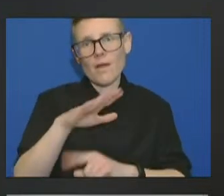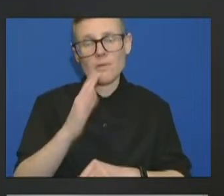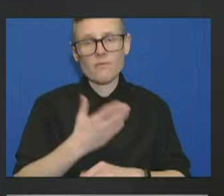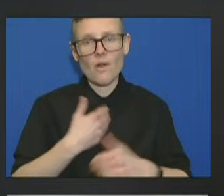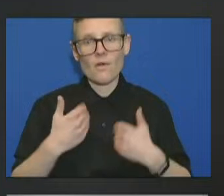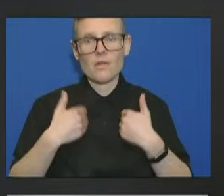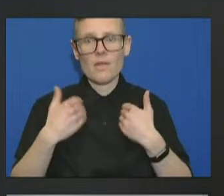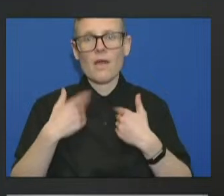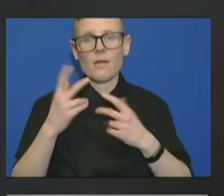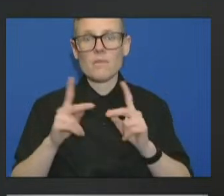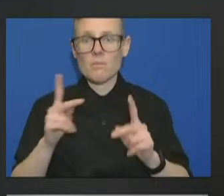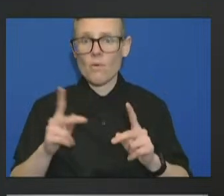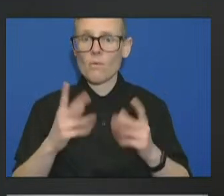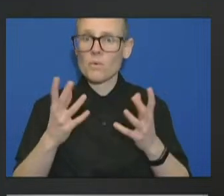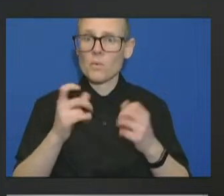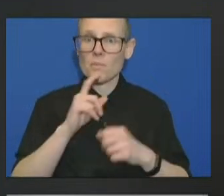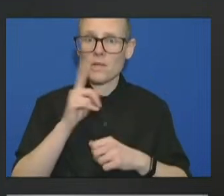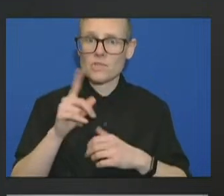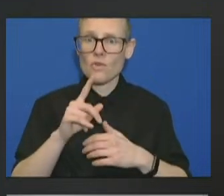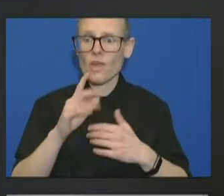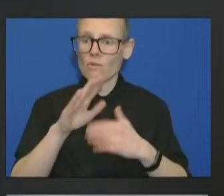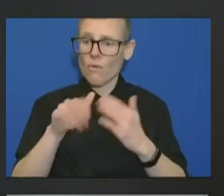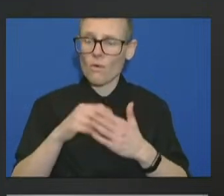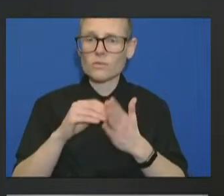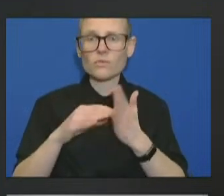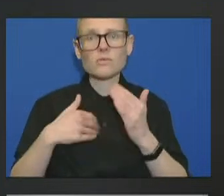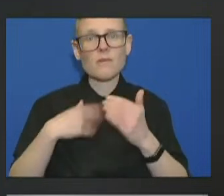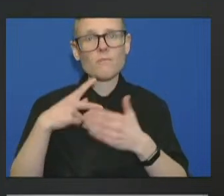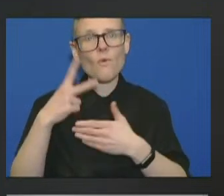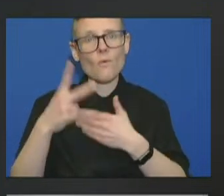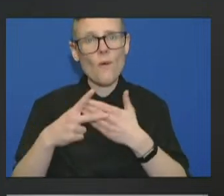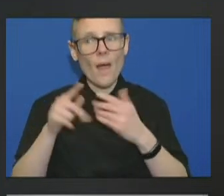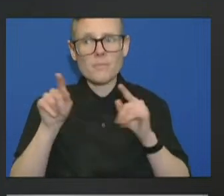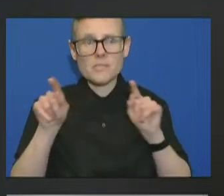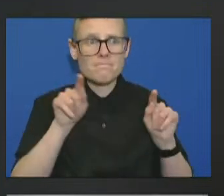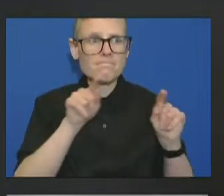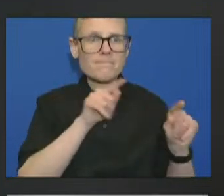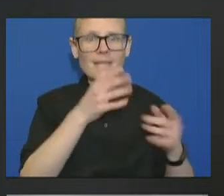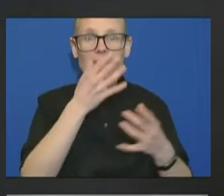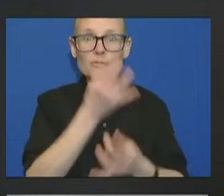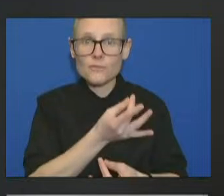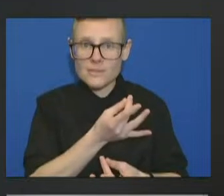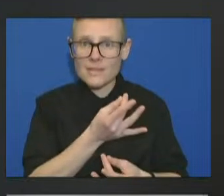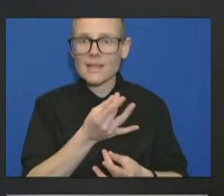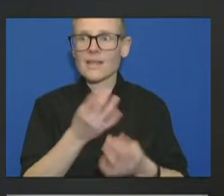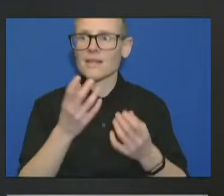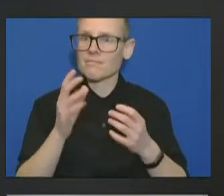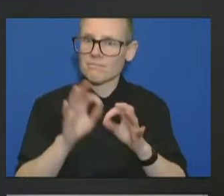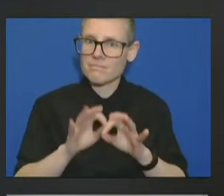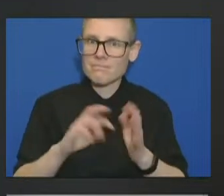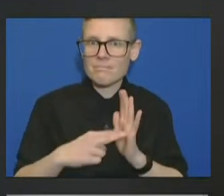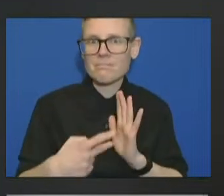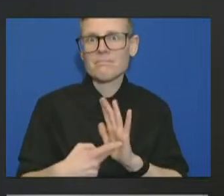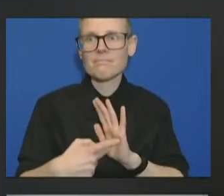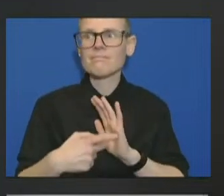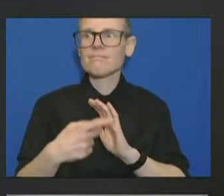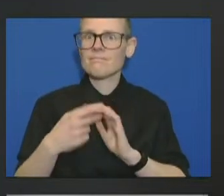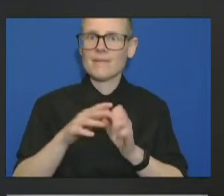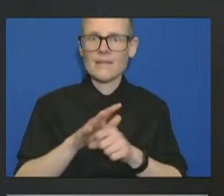really can enhance the learning environment of our young people, but we want to make sure that our kids have access to programs